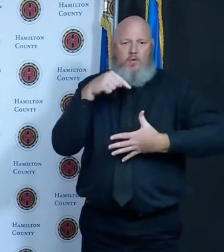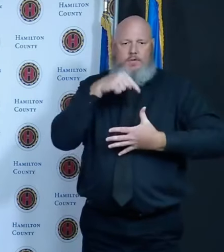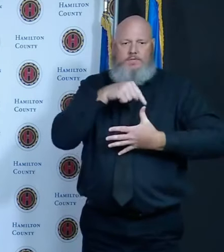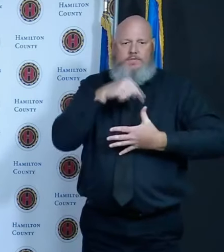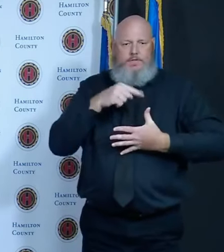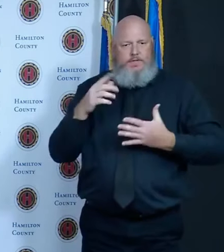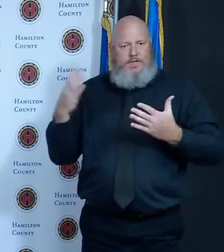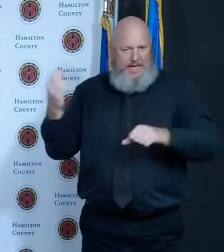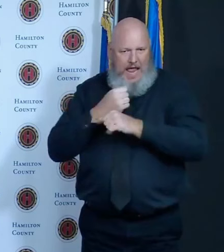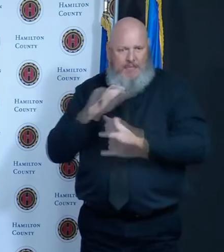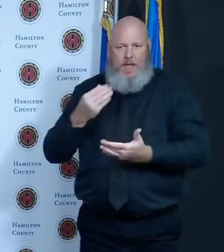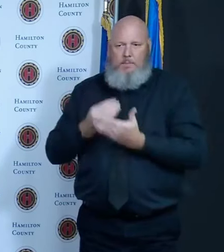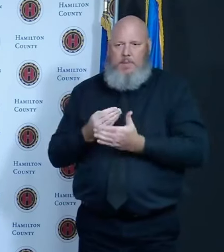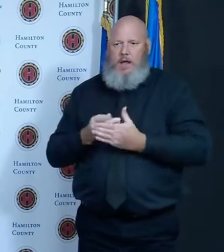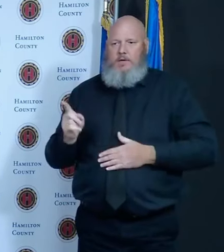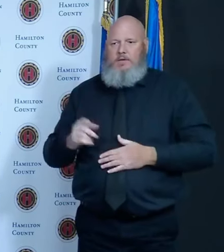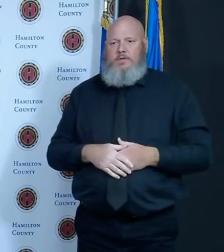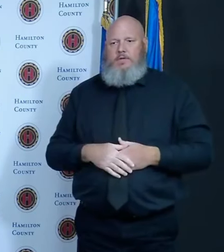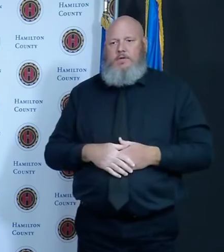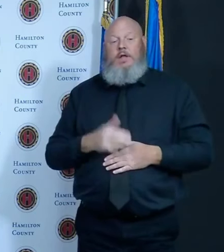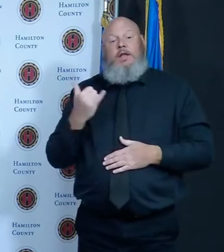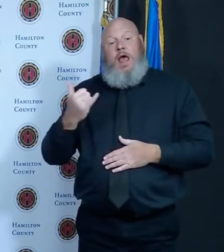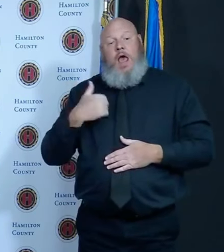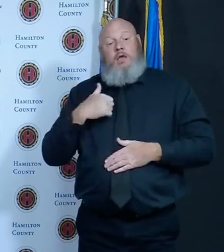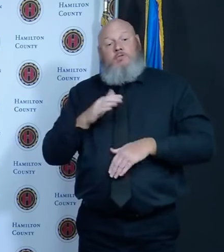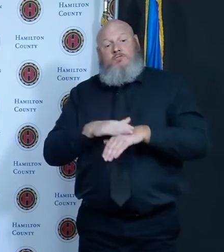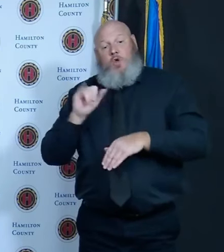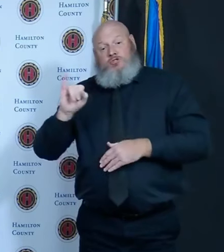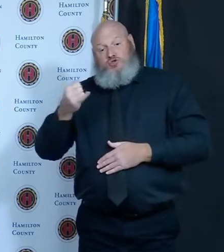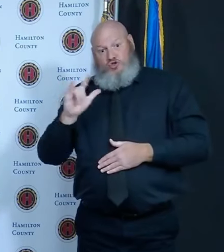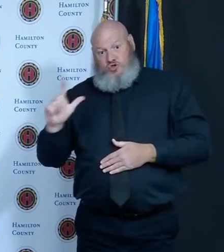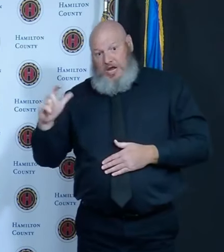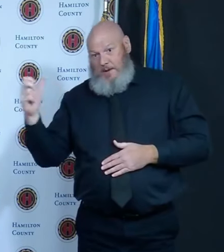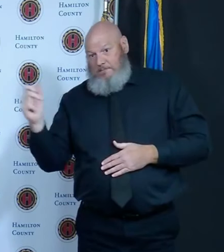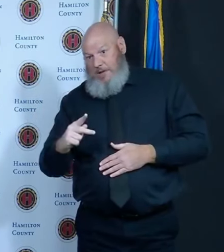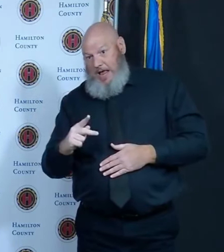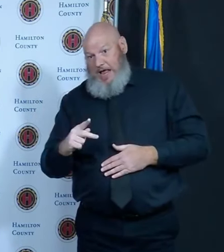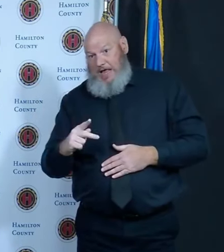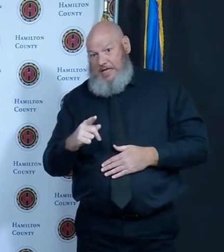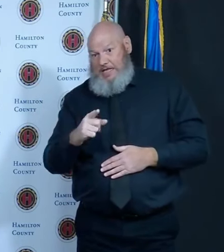know Jill has moved to a different spot in her house we're hoping she's gonna